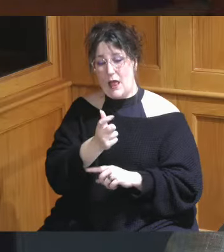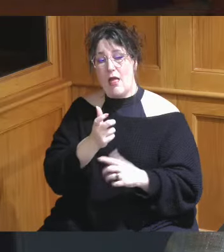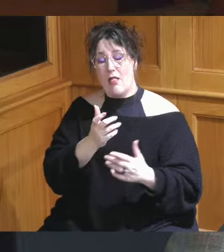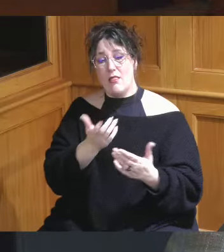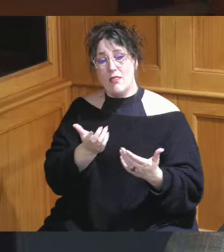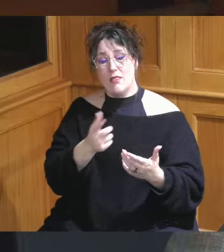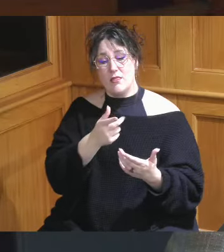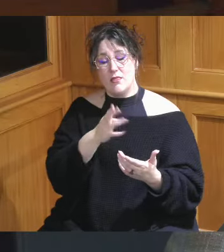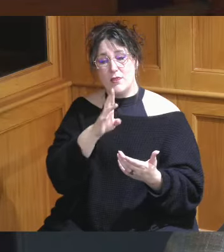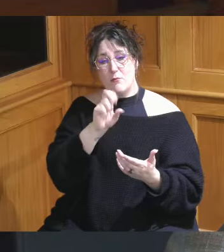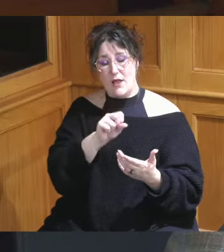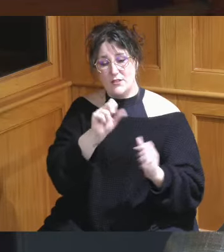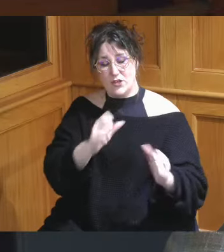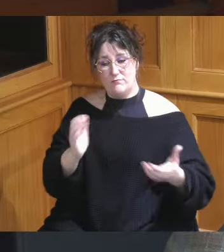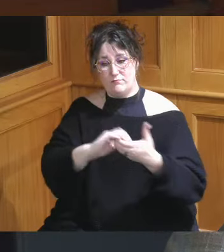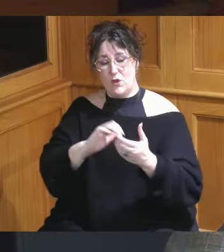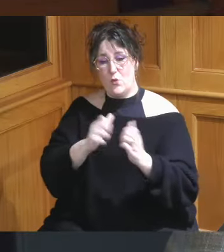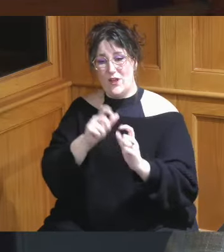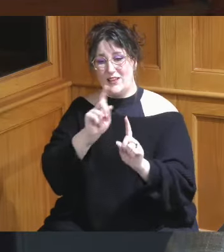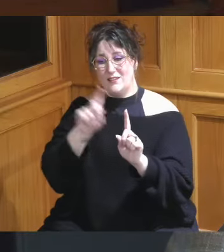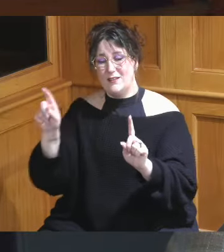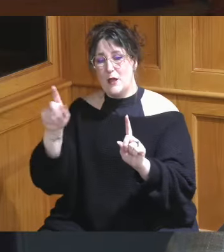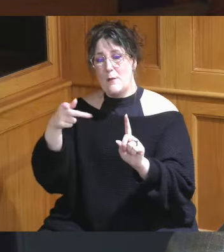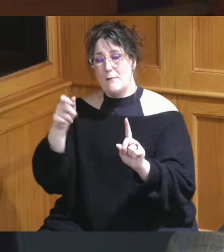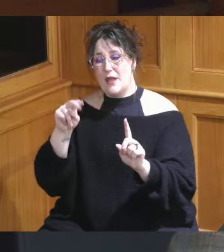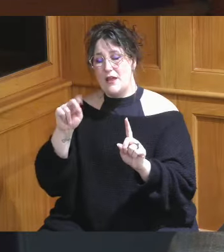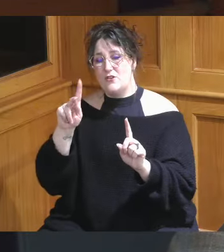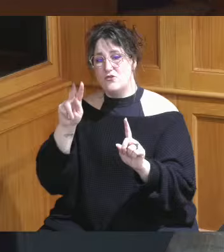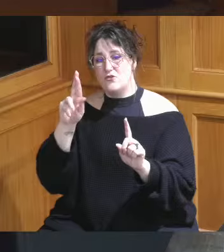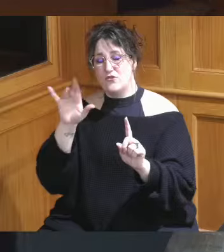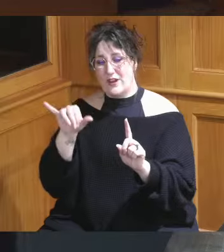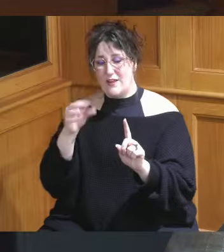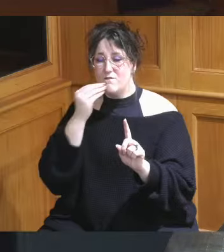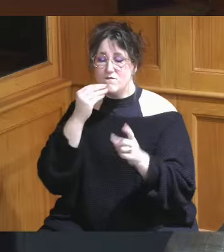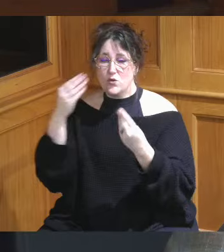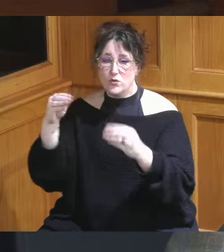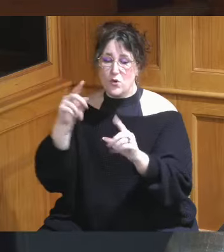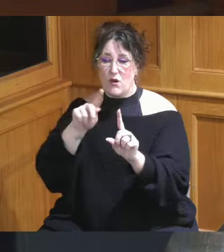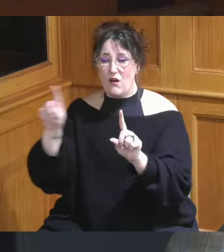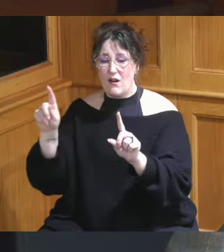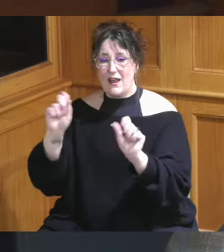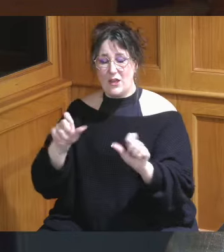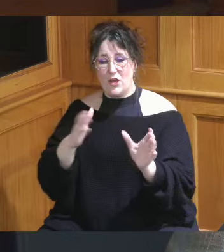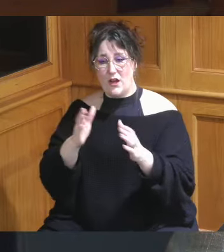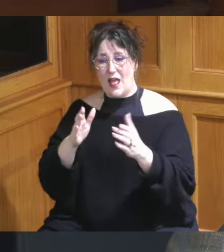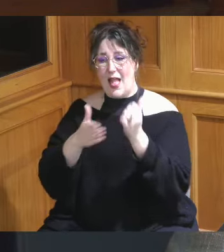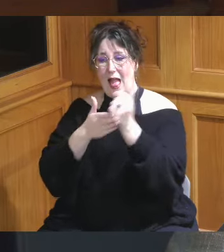a number of church pantries and freetore food bank and was able to pivot and so just has helped so